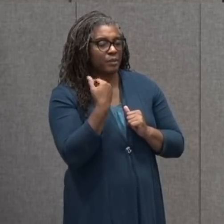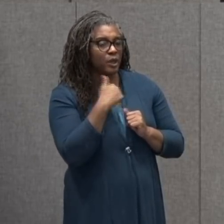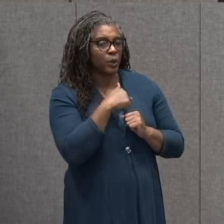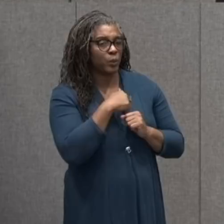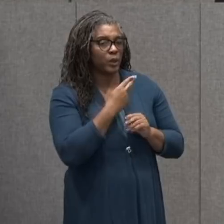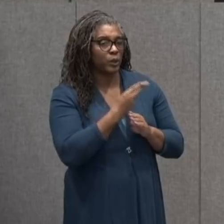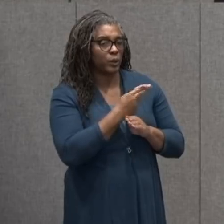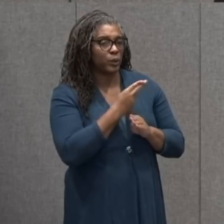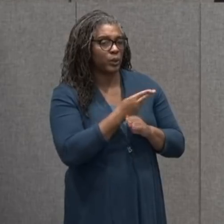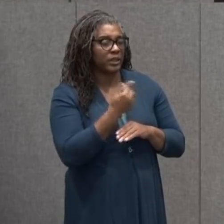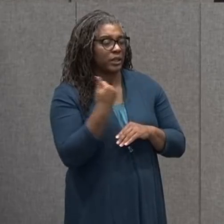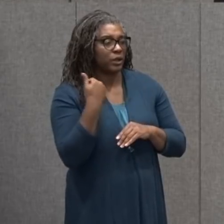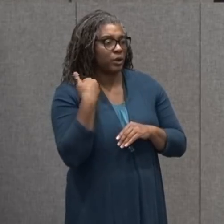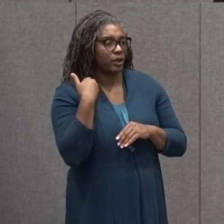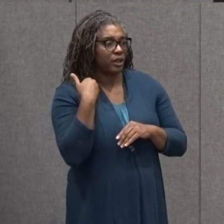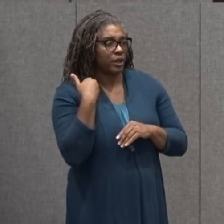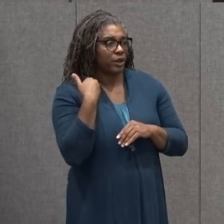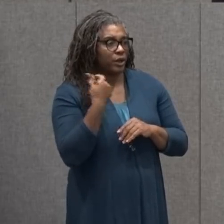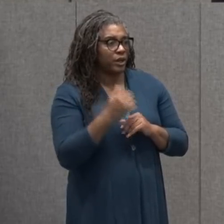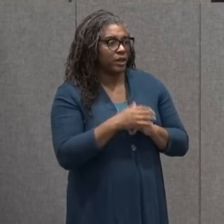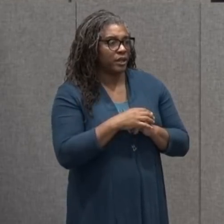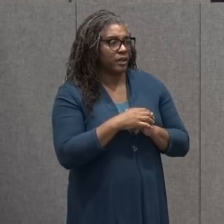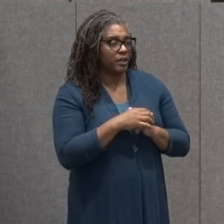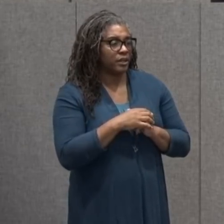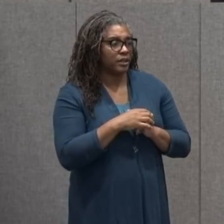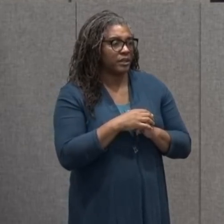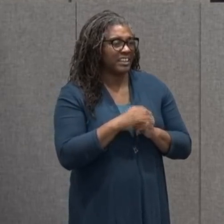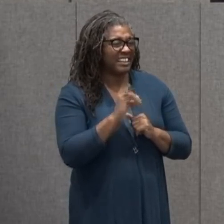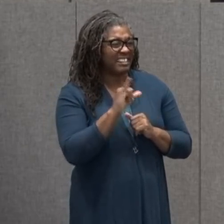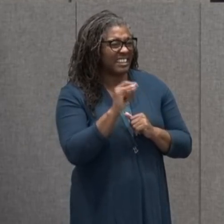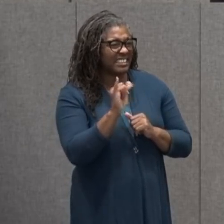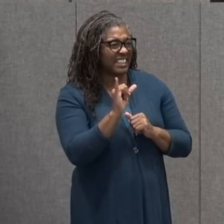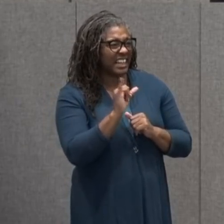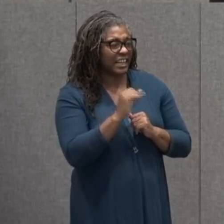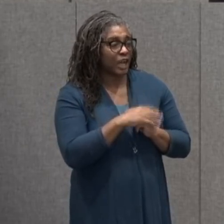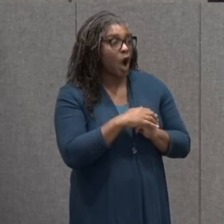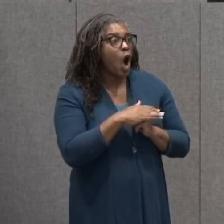Is it like a, oh, those little lines remind me of a ruler.